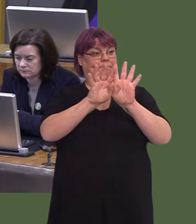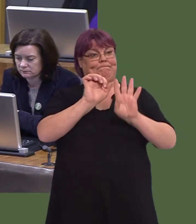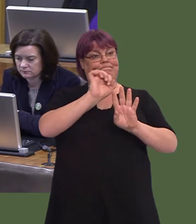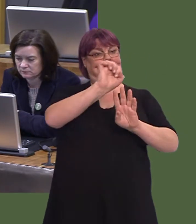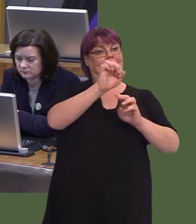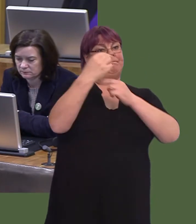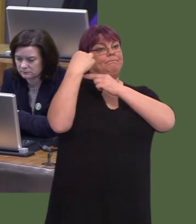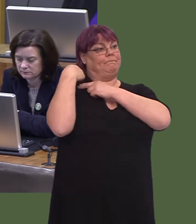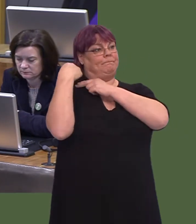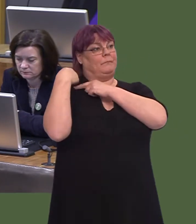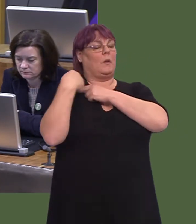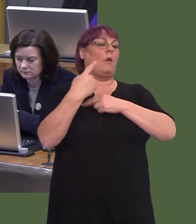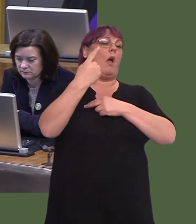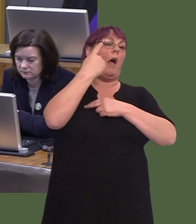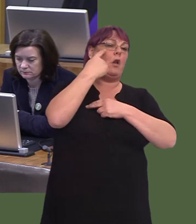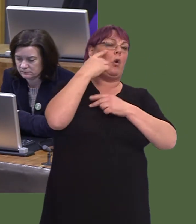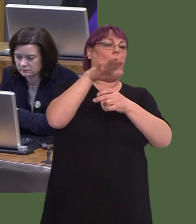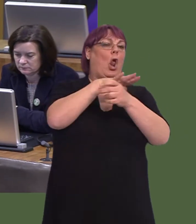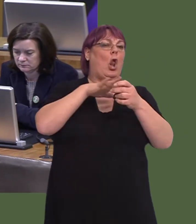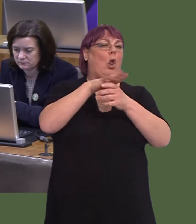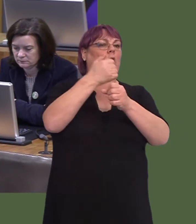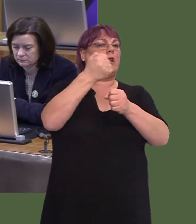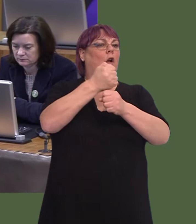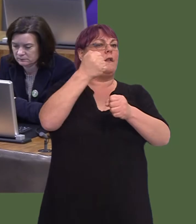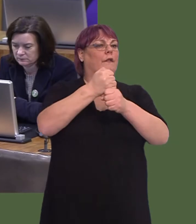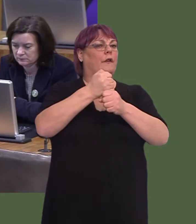the potential role of local government below local authority councils, drawing on best